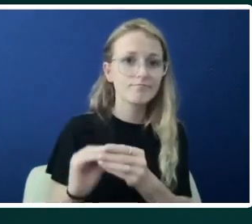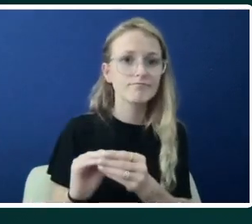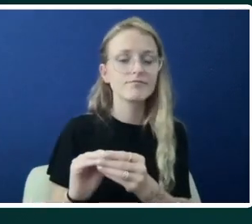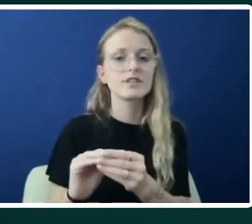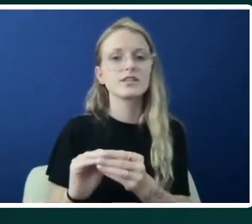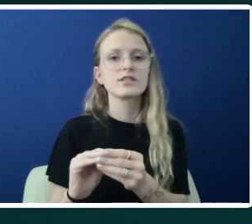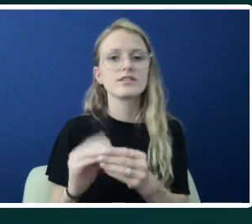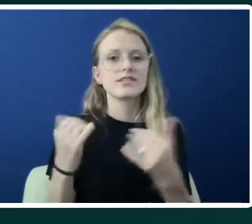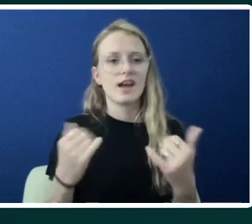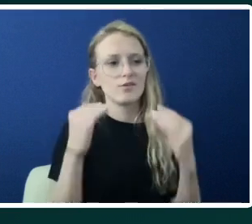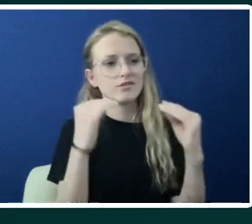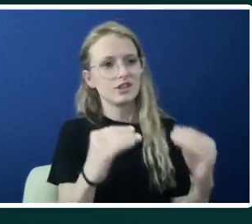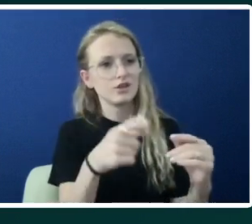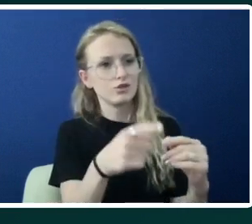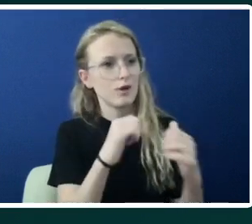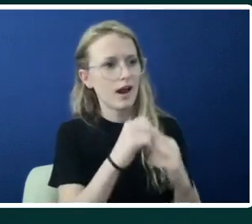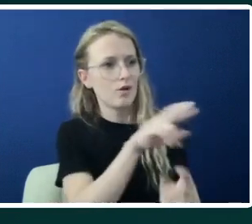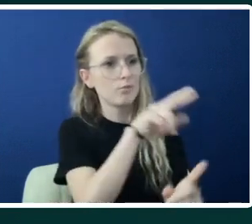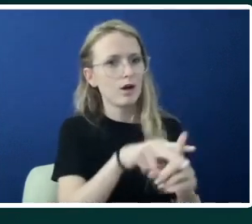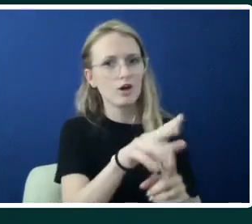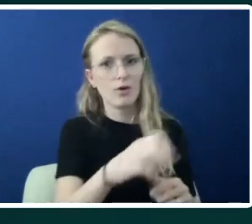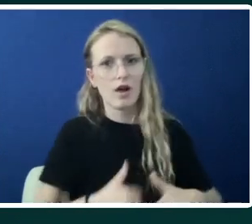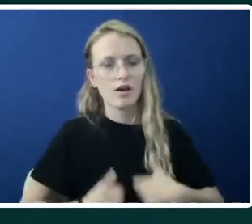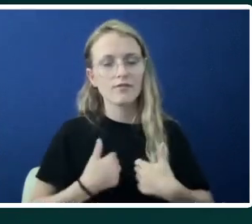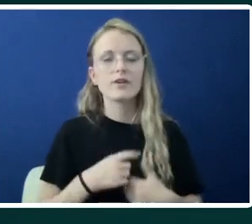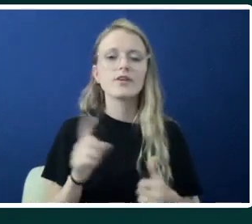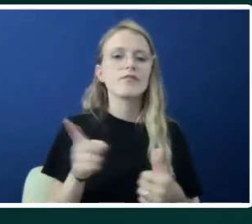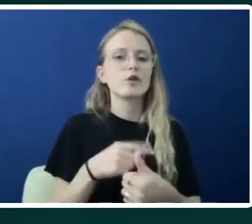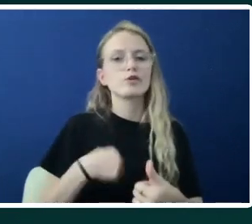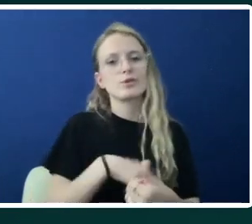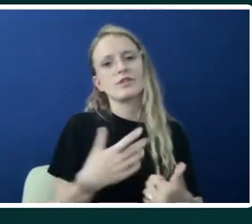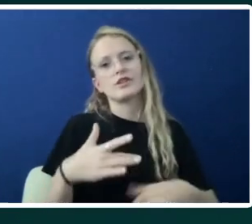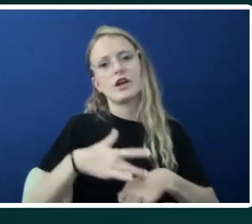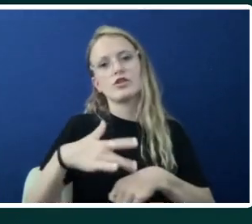And the first one, I know we've kind of touched on a few times, but I think it's really important to